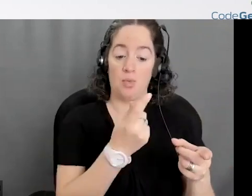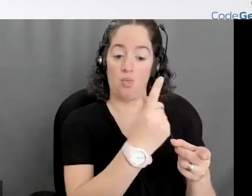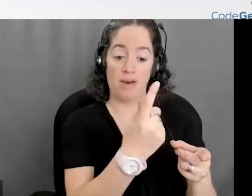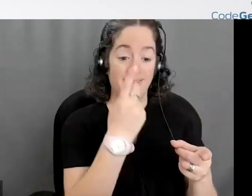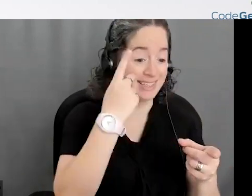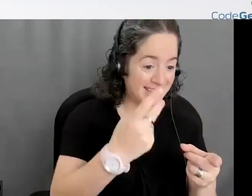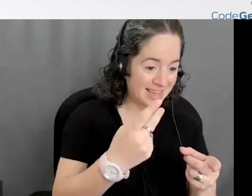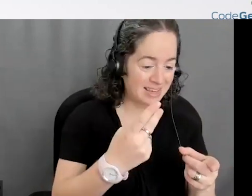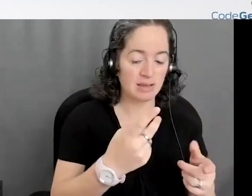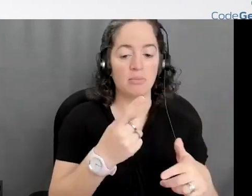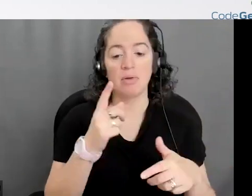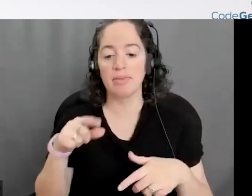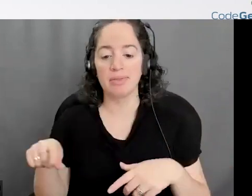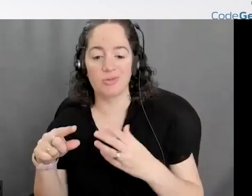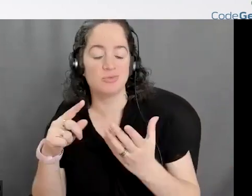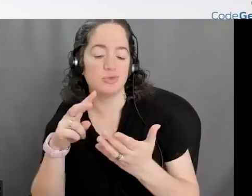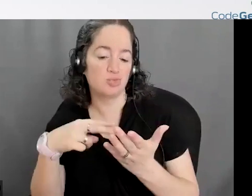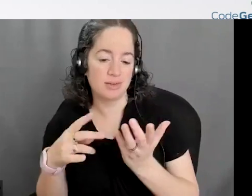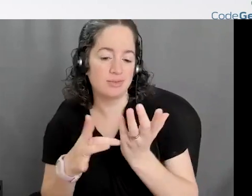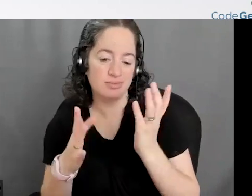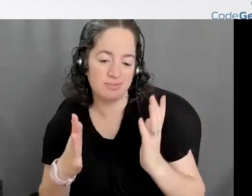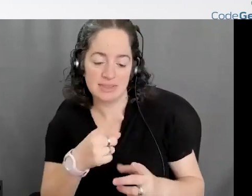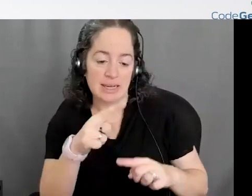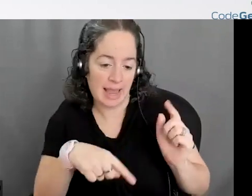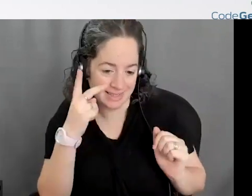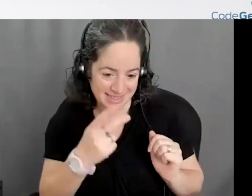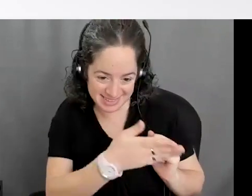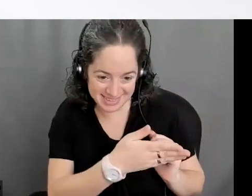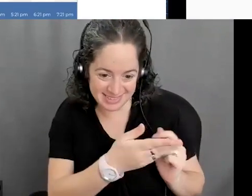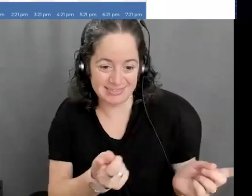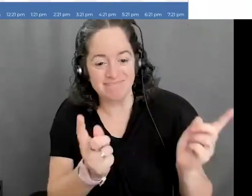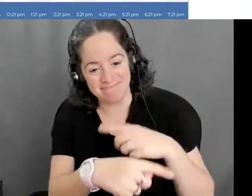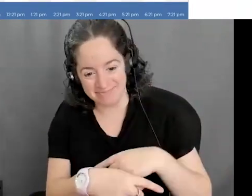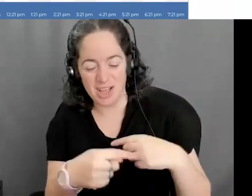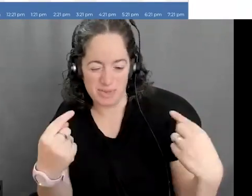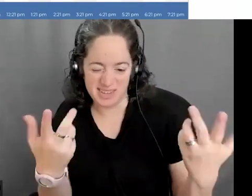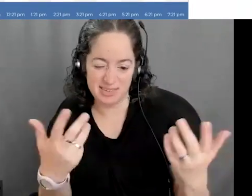Then there's an interactive element there, which I demonstrated